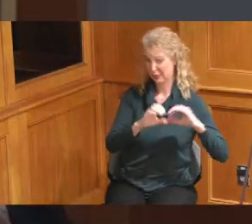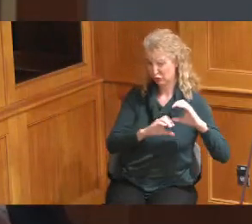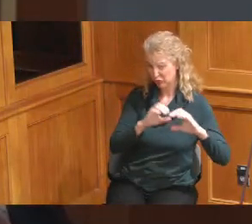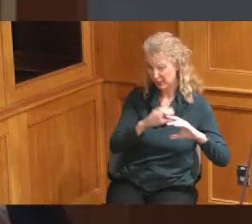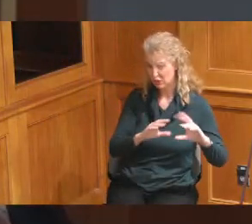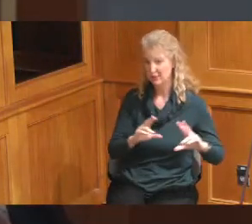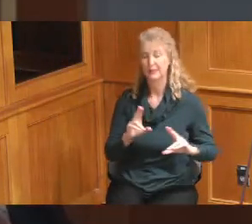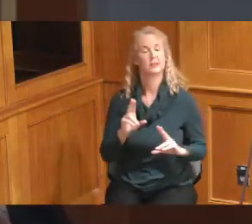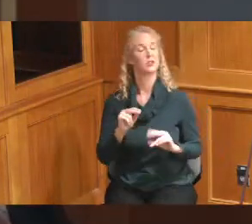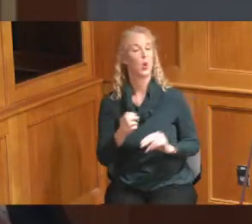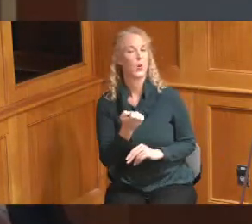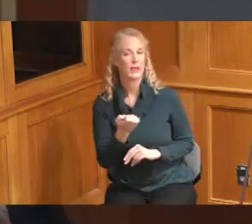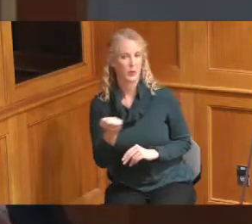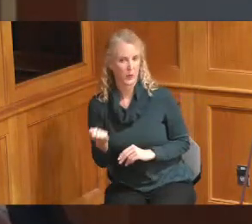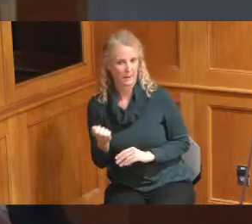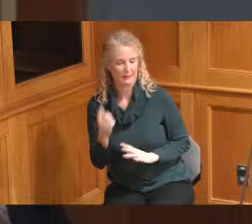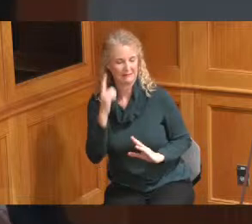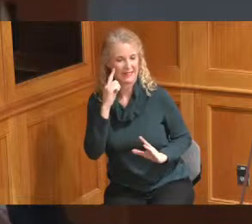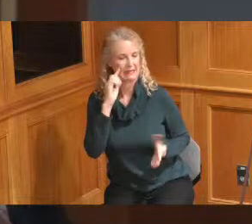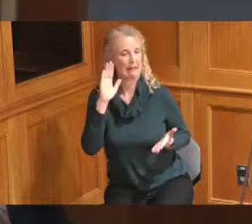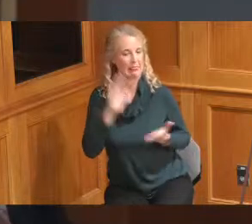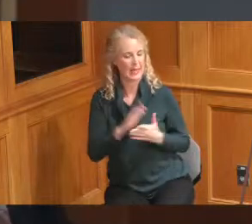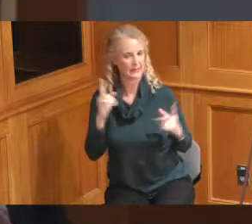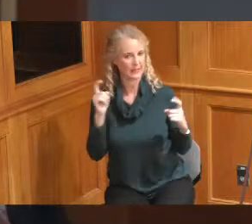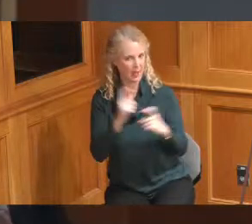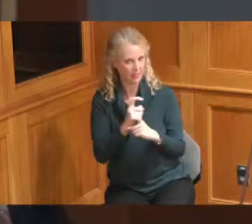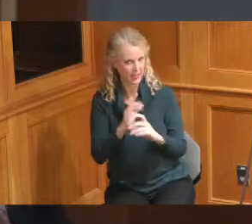which makes it a lot less complicated if you're dealing with Federal money if you're not turning